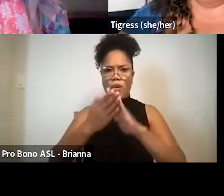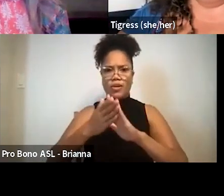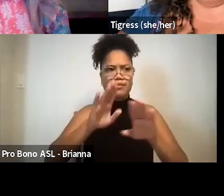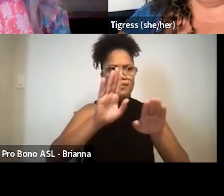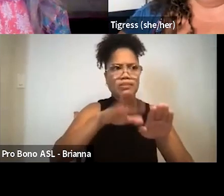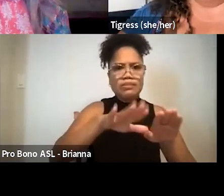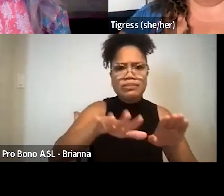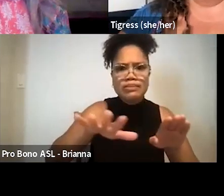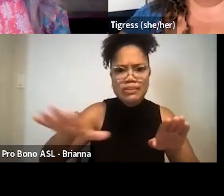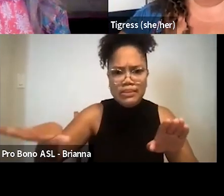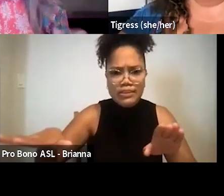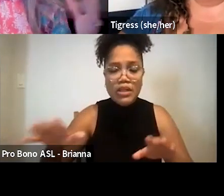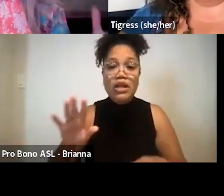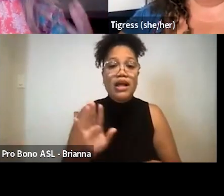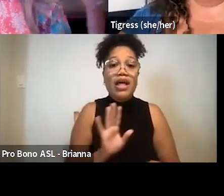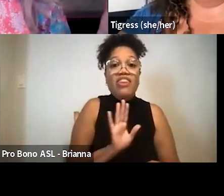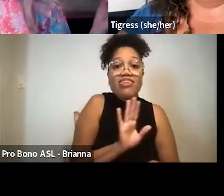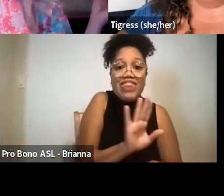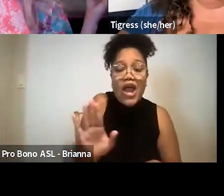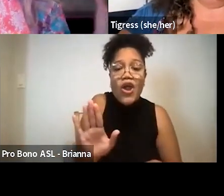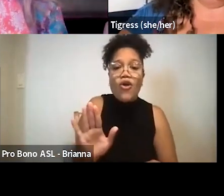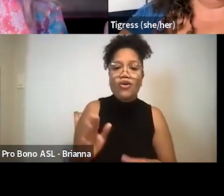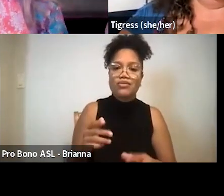are living with this experience and starting there